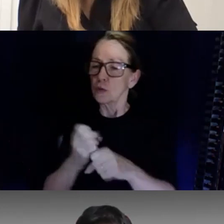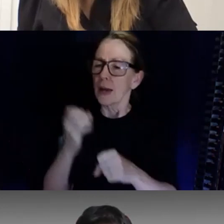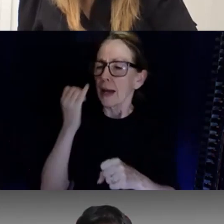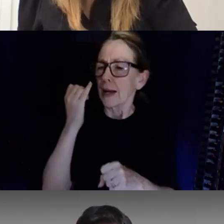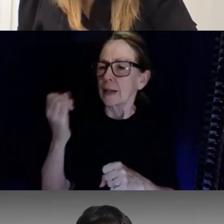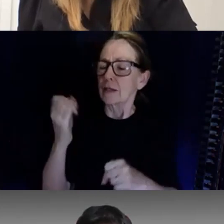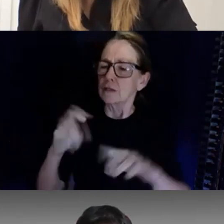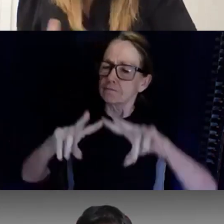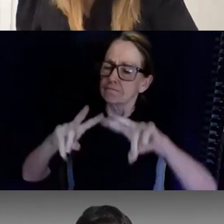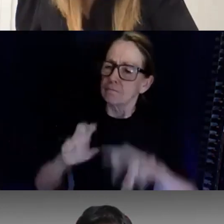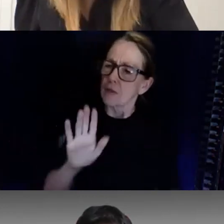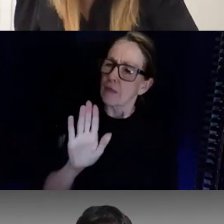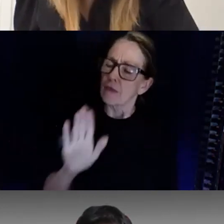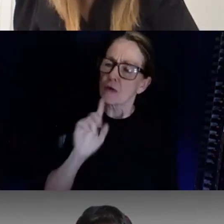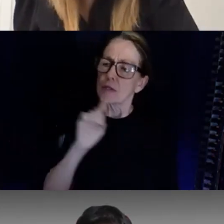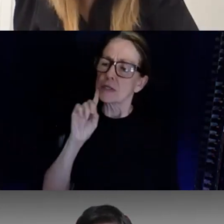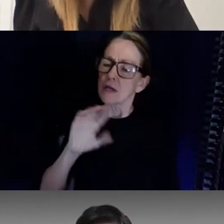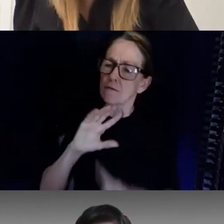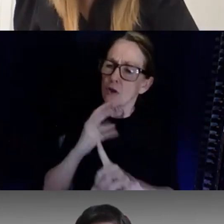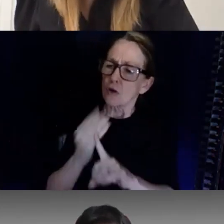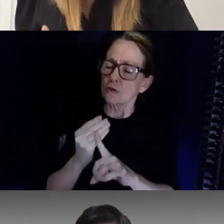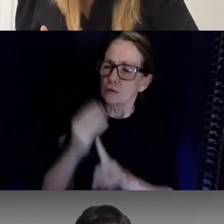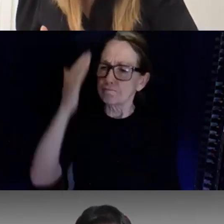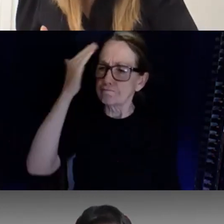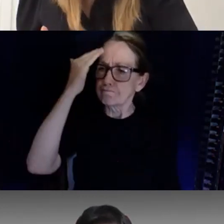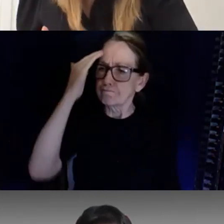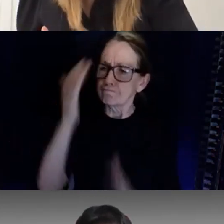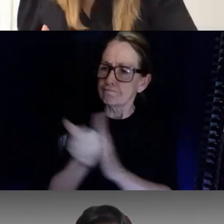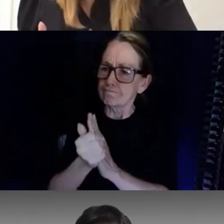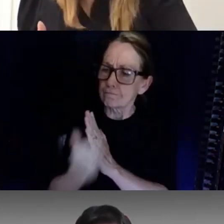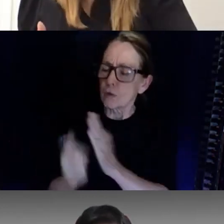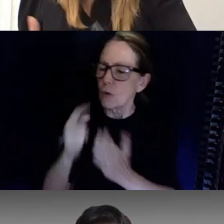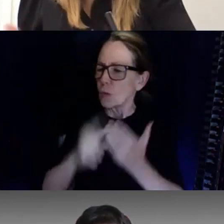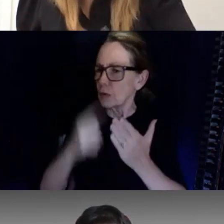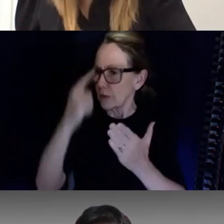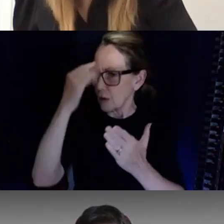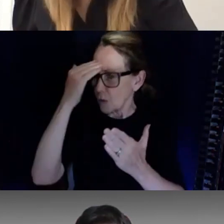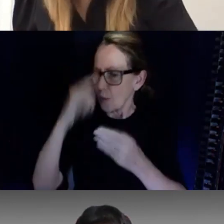SO THOSE WHO WORK WITH DEAF INDIVIDUALS, DEAF AND HARD OF HEARING INDIVIDUAL, AND THOSE WHO DON'T.